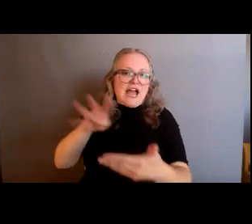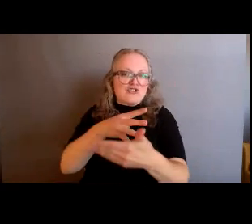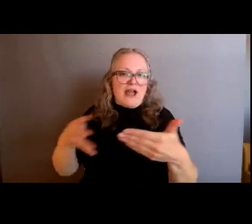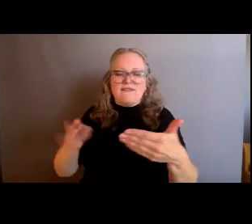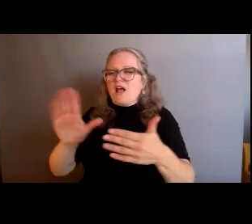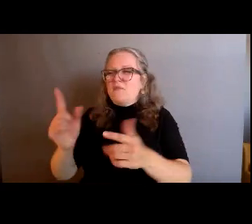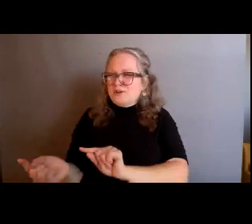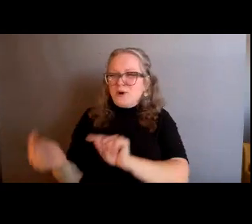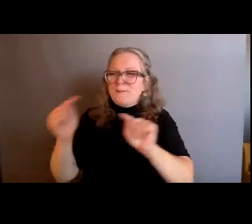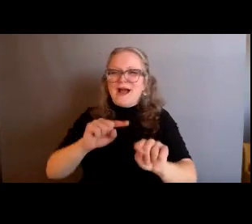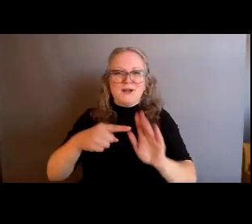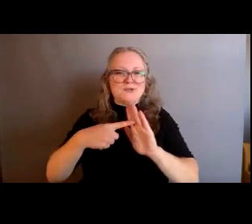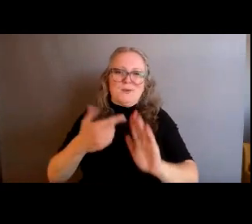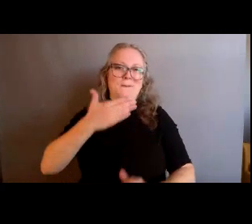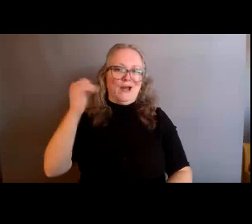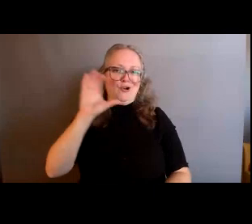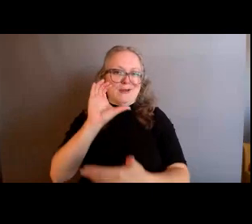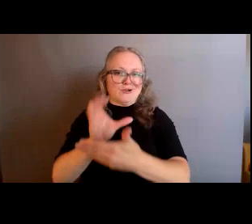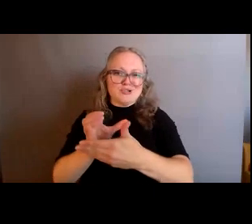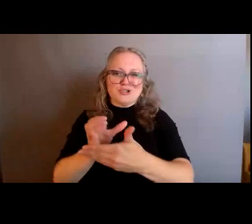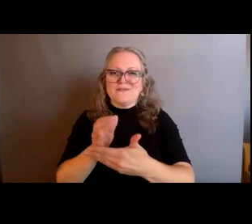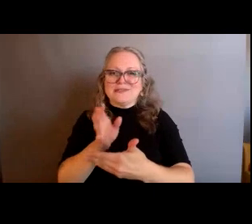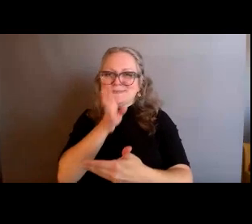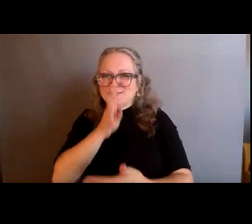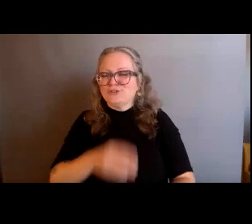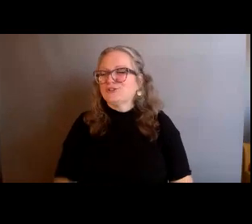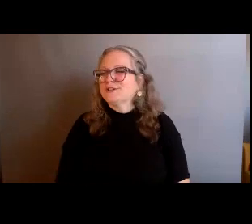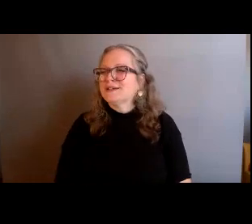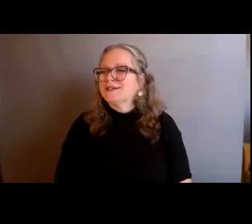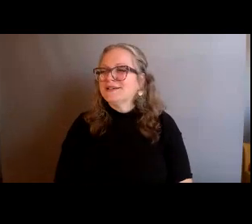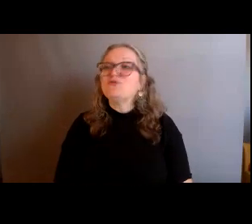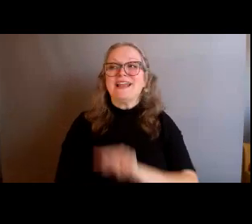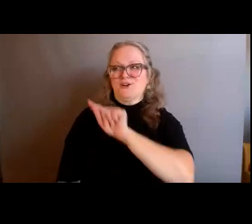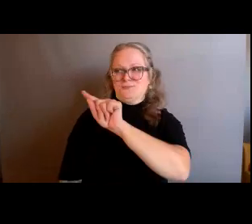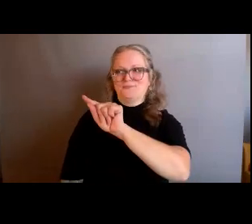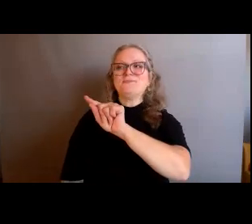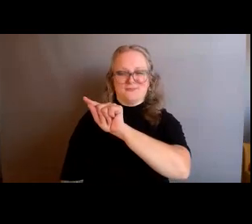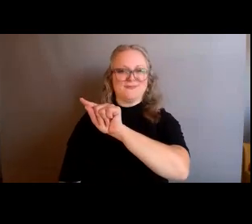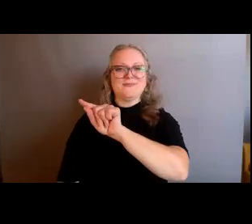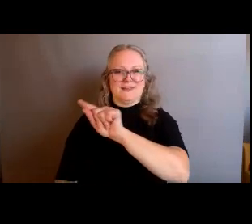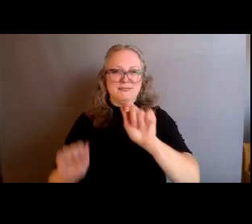I'll show you a better graph of speech. Right here. This is blown up a little bit.